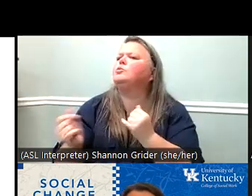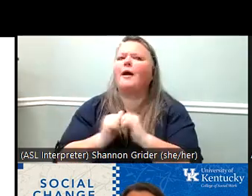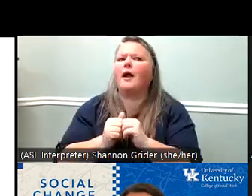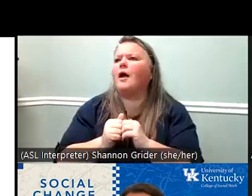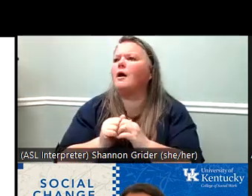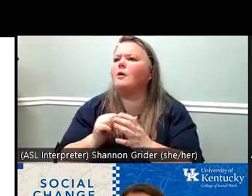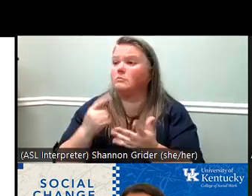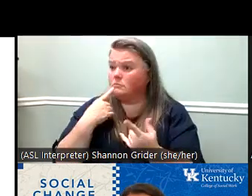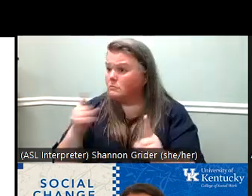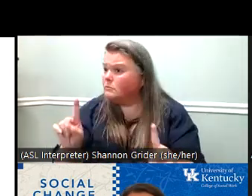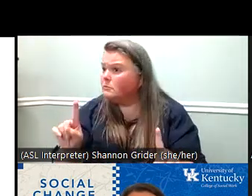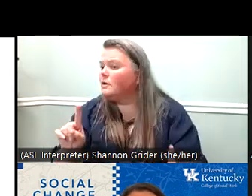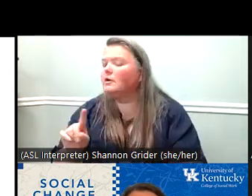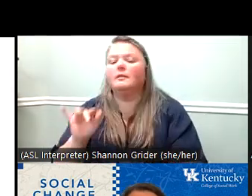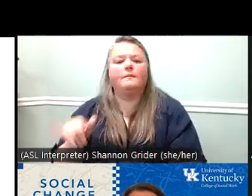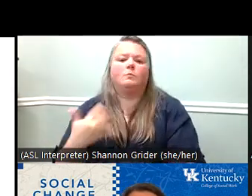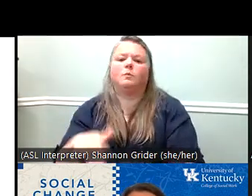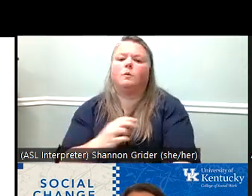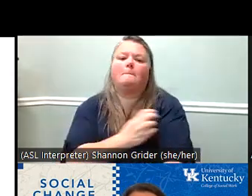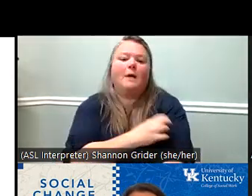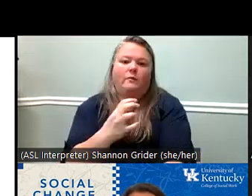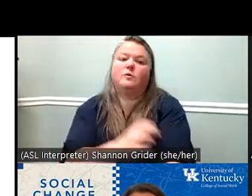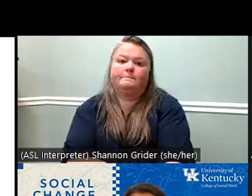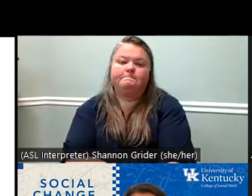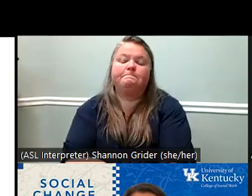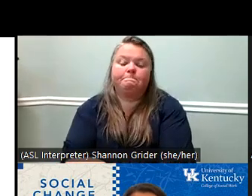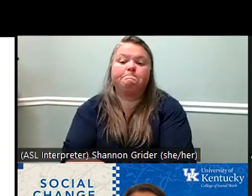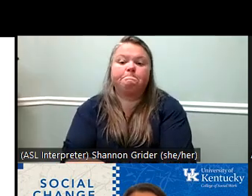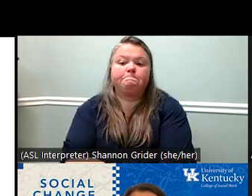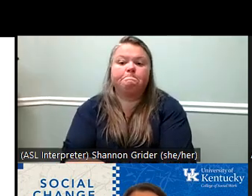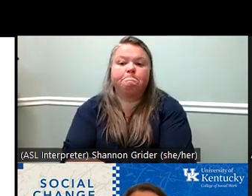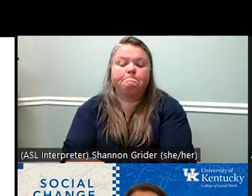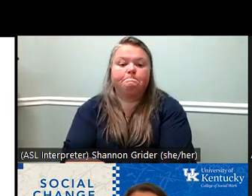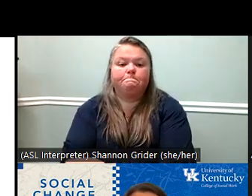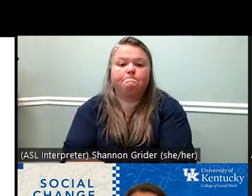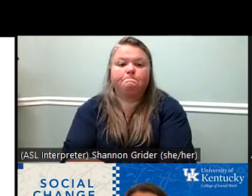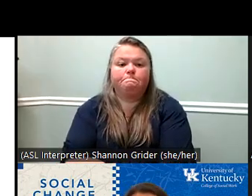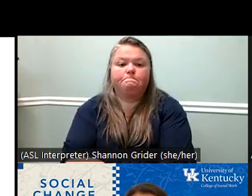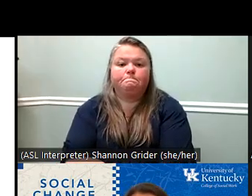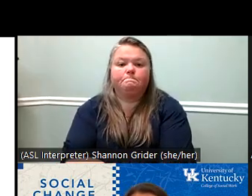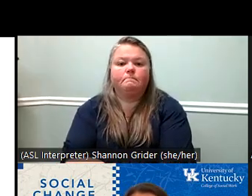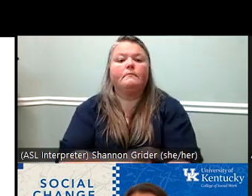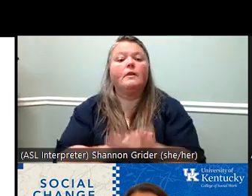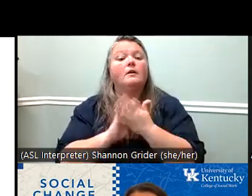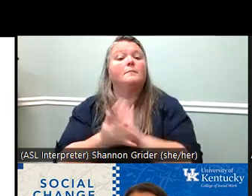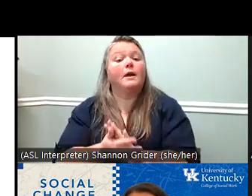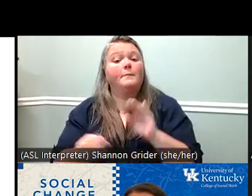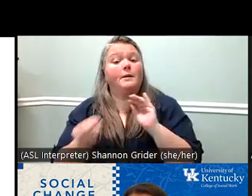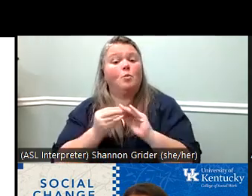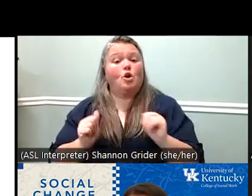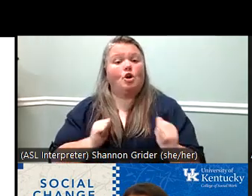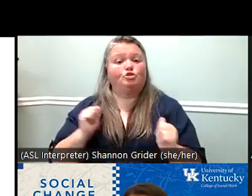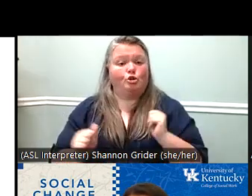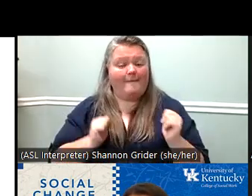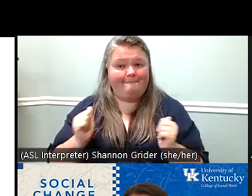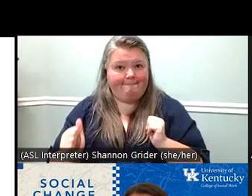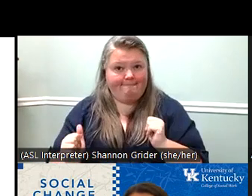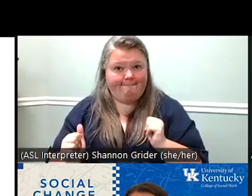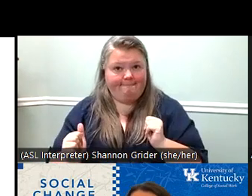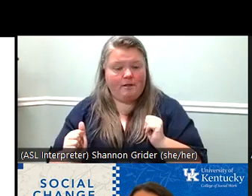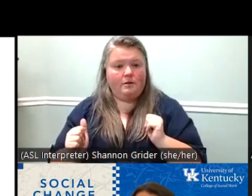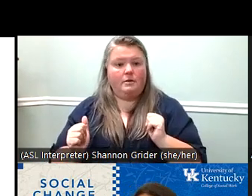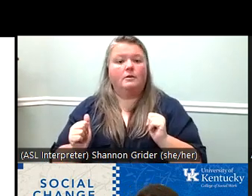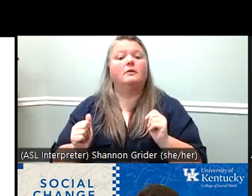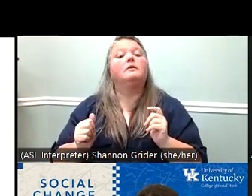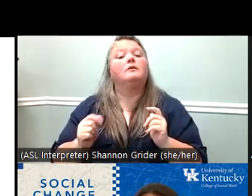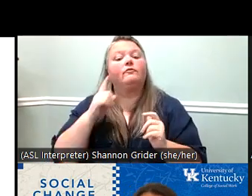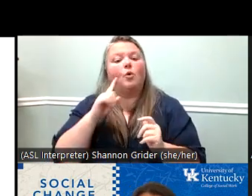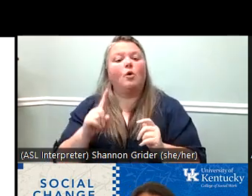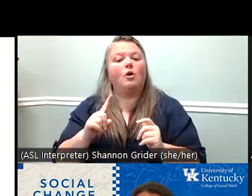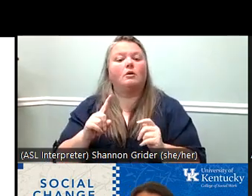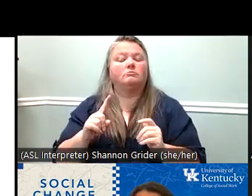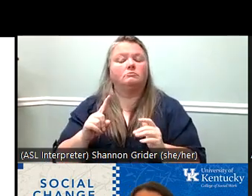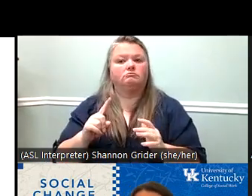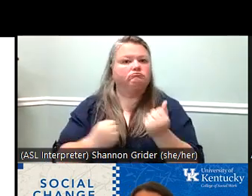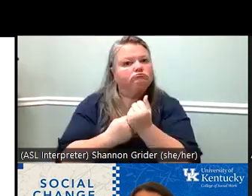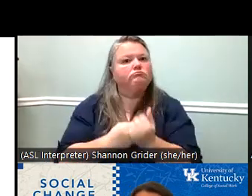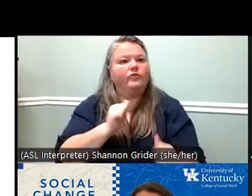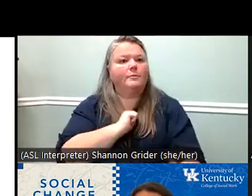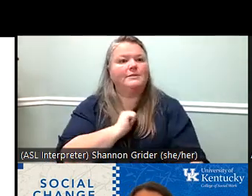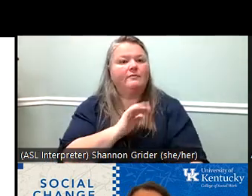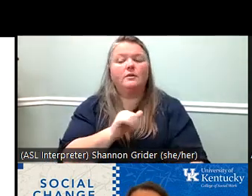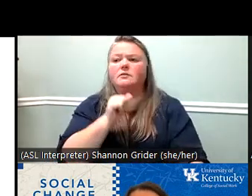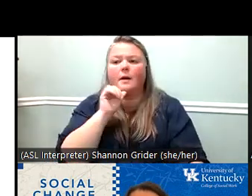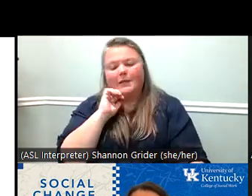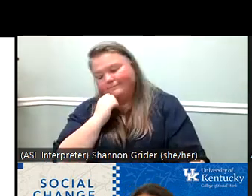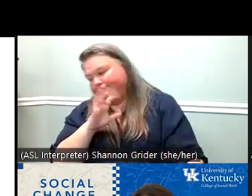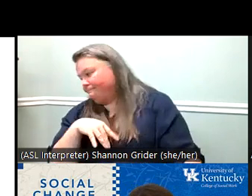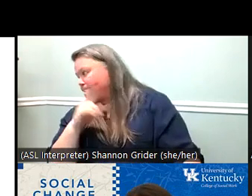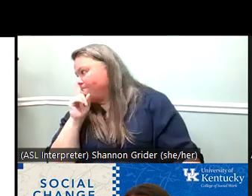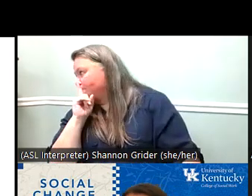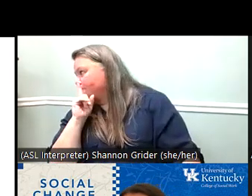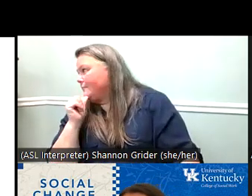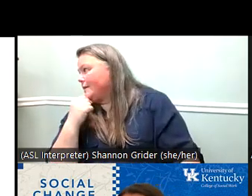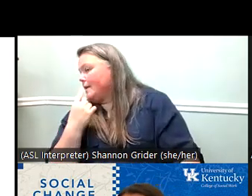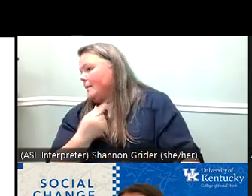SOME EXAMPLES, BUT MANY PEOPLE COMMUNITY ON HOW IMPORTANT IT IS THAT THEY HAVE PEERS WITH HEARING LOSS IN THIS CLASS BECAUSE BEING ABLE TO LEARN FROM OTHERS WHO ARE